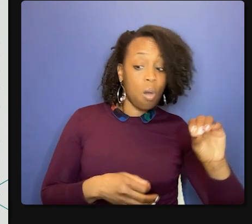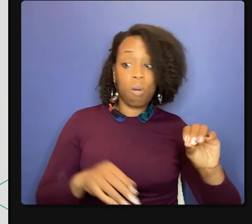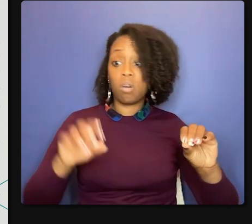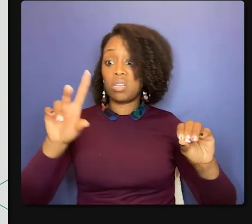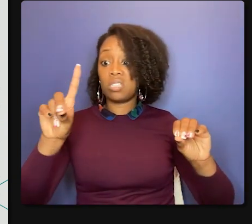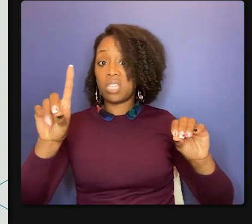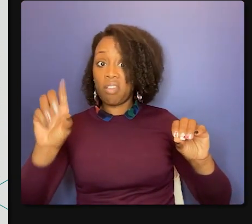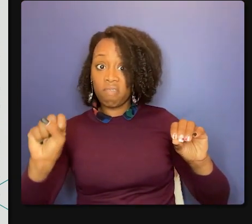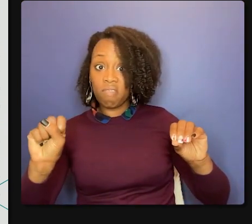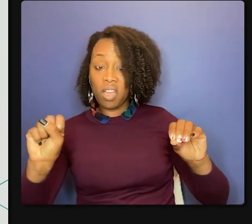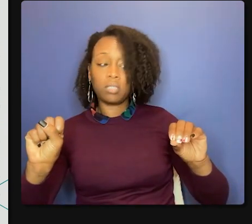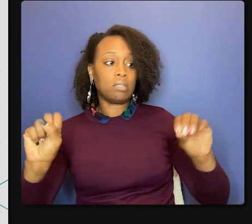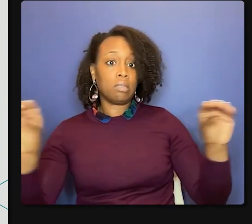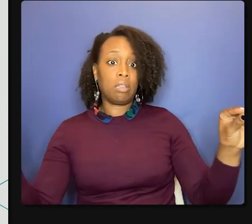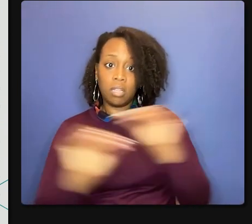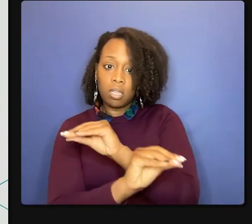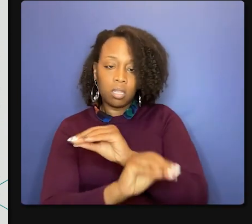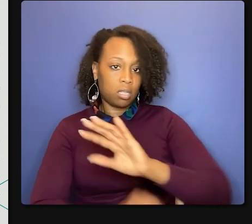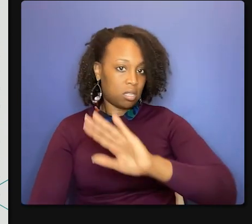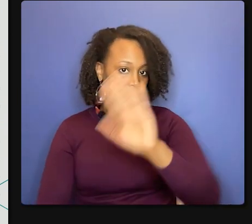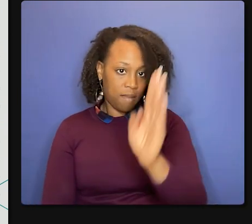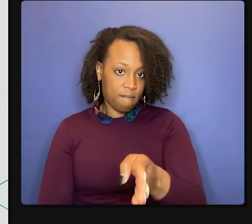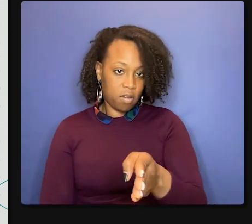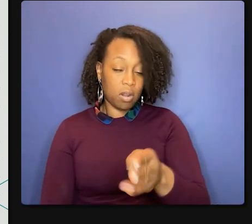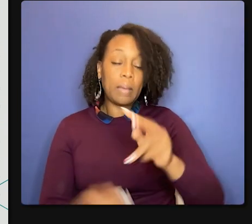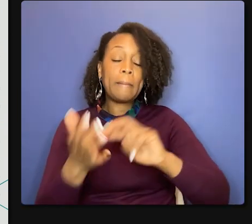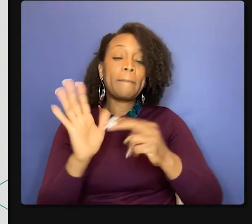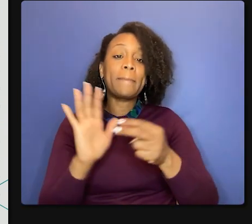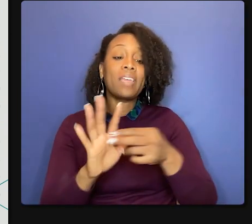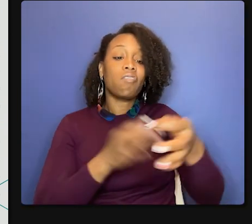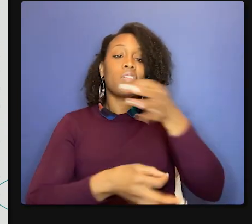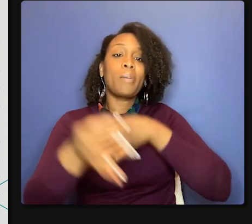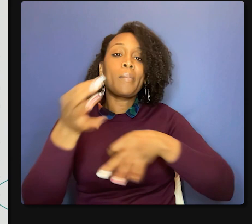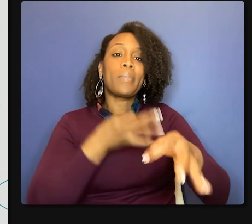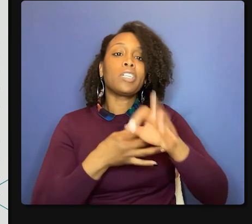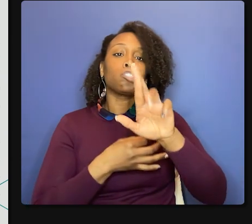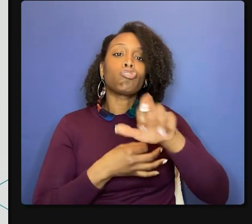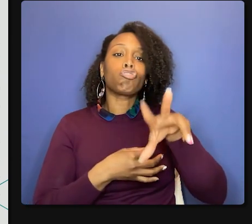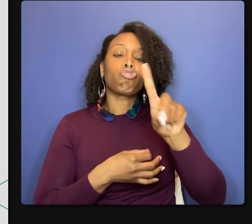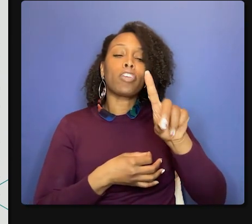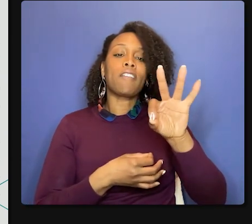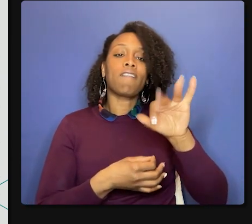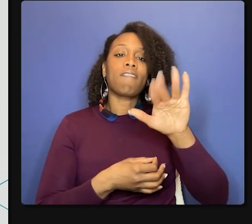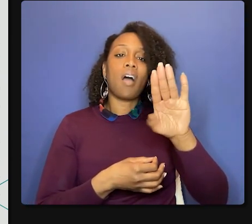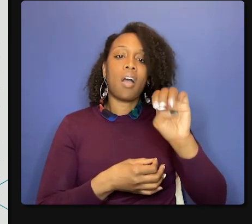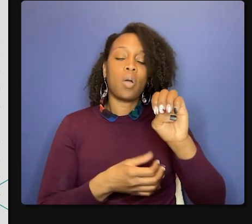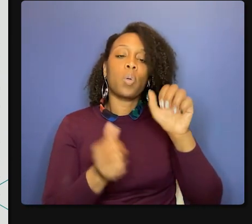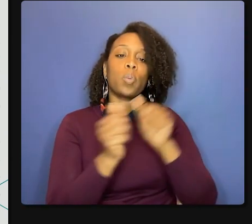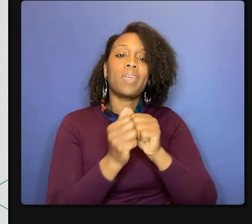of your Win32 IO calls with DirectStorage calls. And I'm speaking about replacing read file